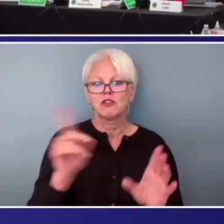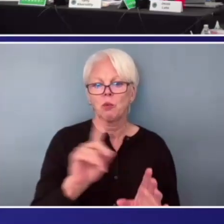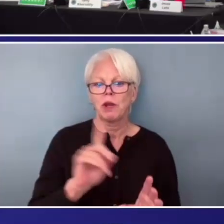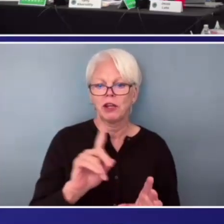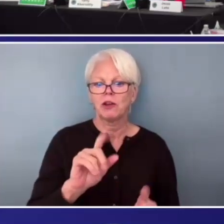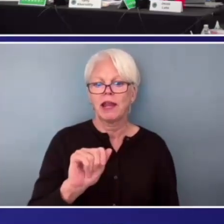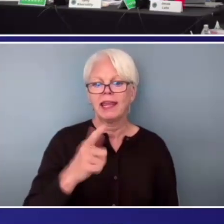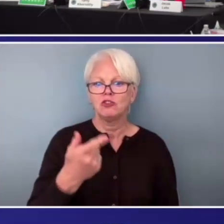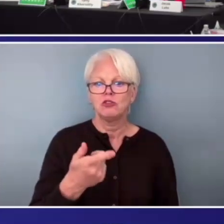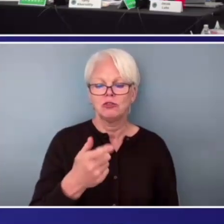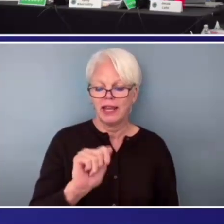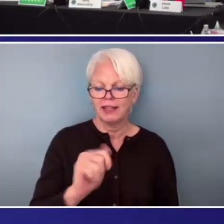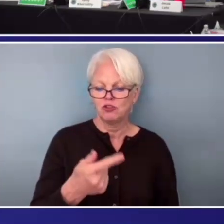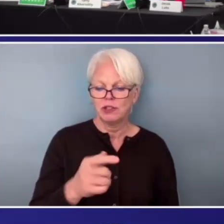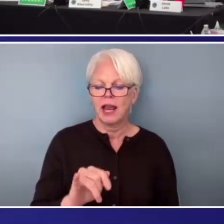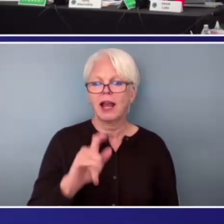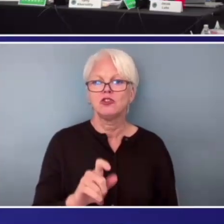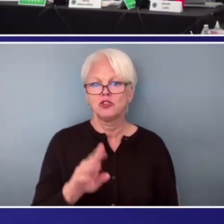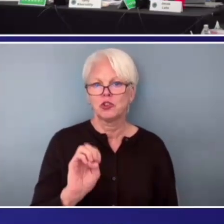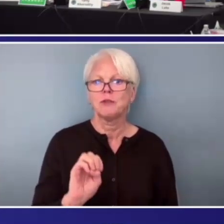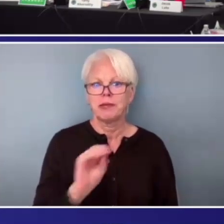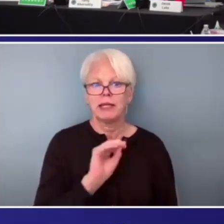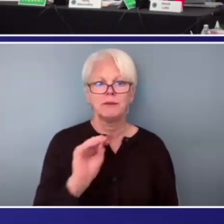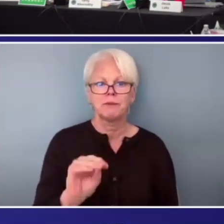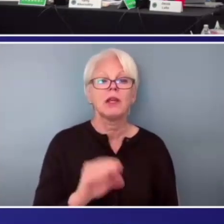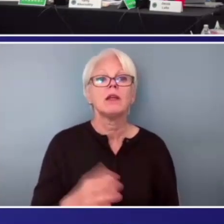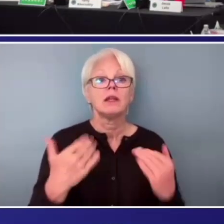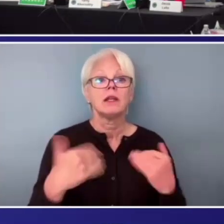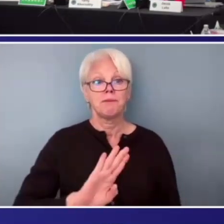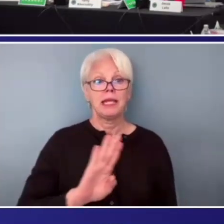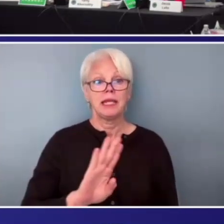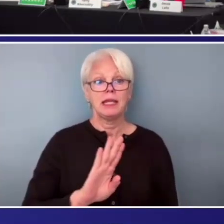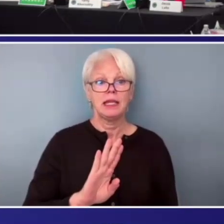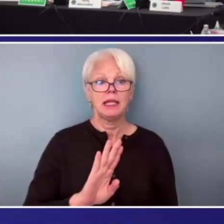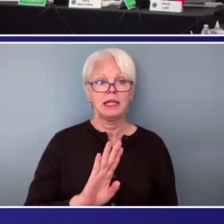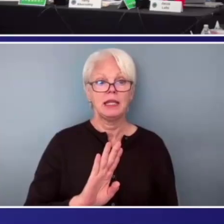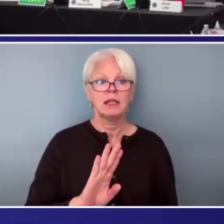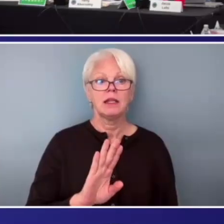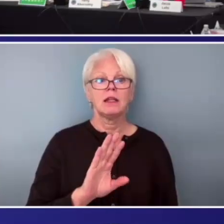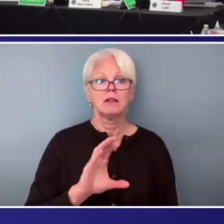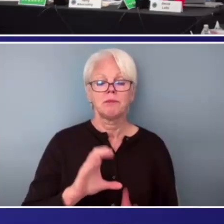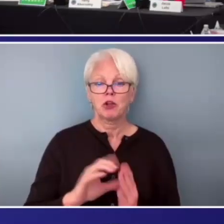supposed to be -- adjusted gross income was supposed to be. In (b) paragraph (1), for the Income Based Repayment plan,